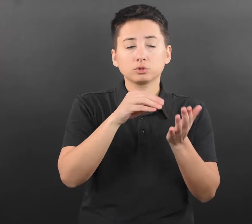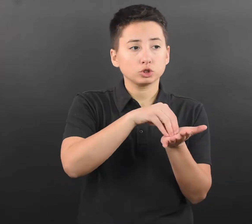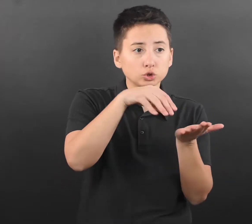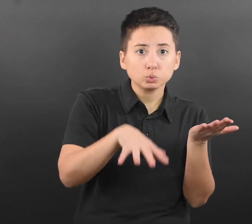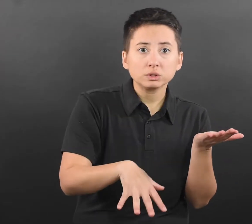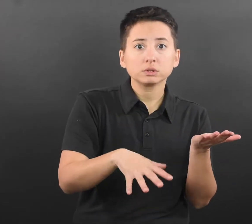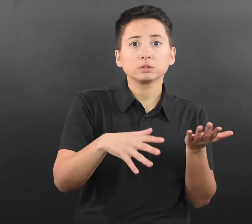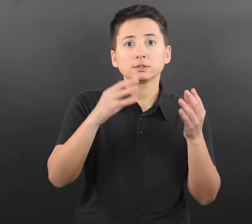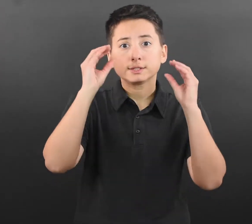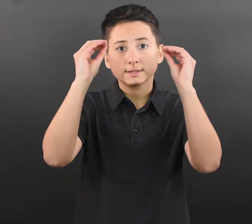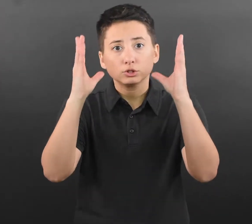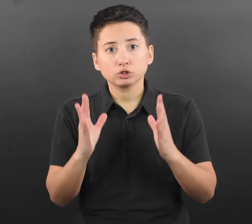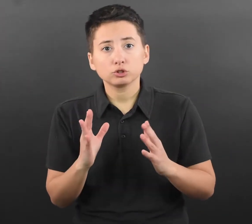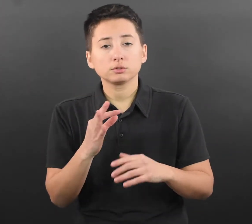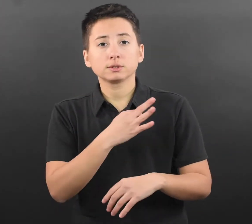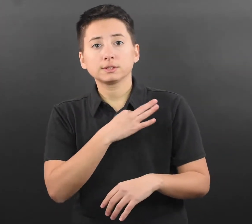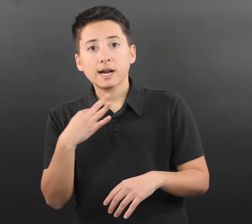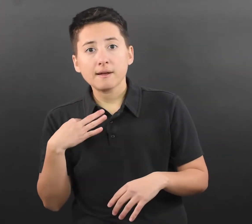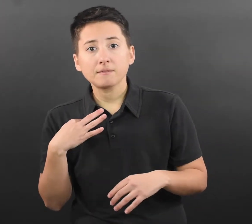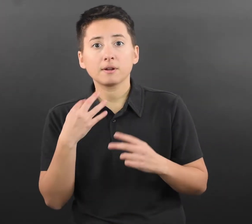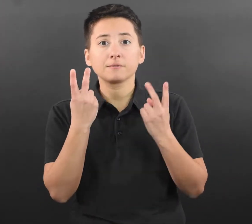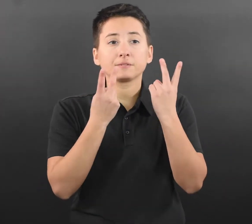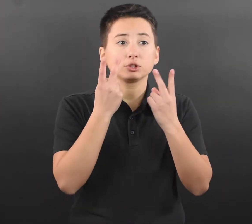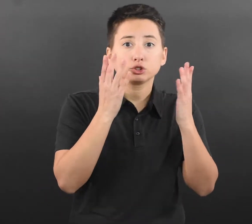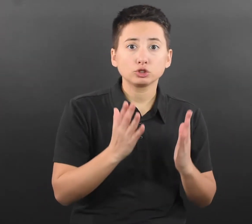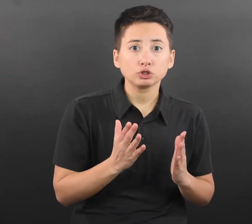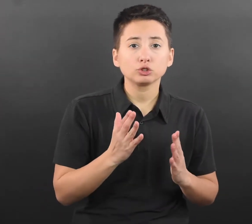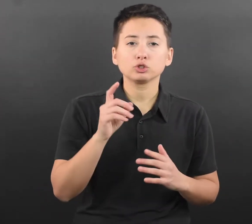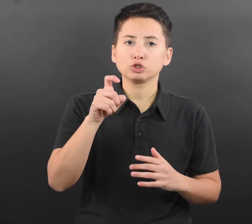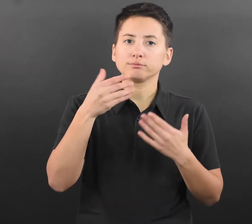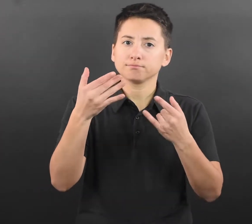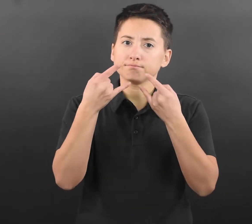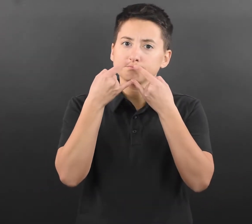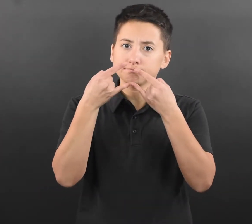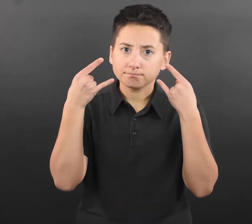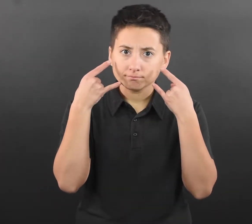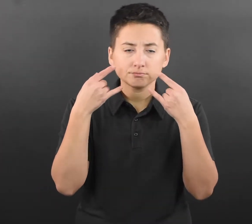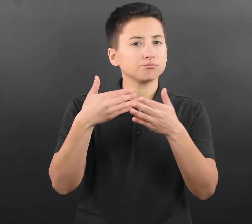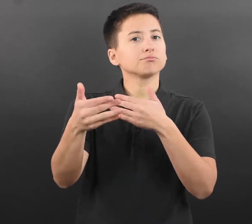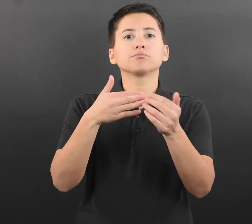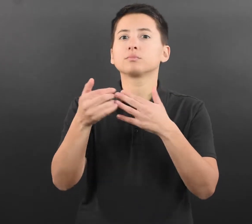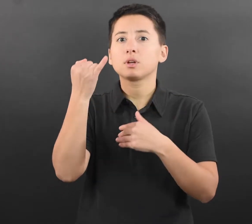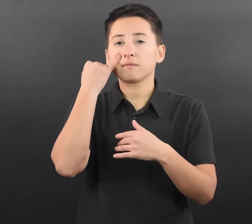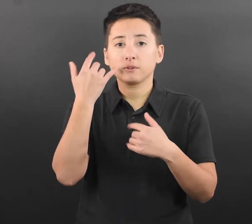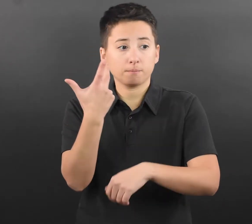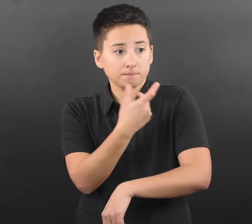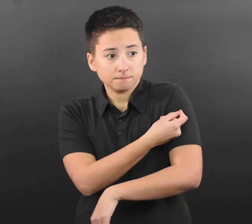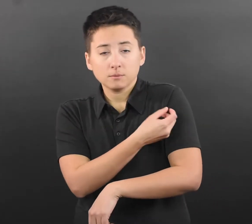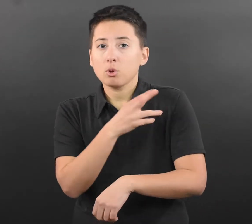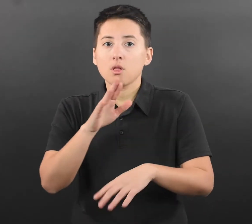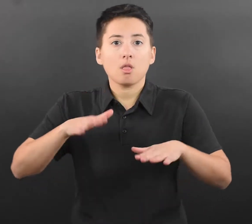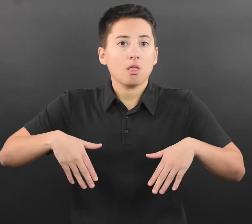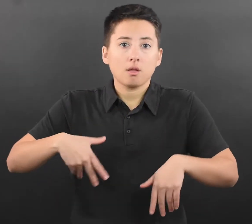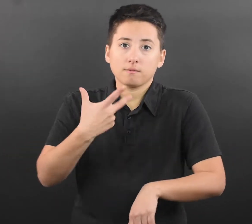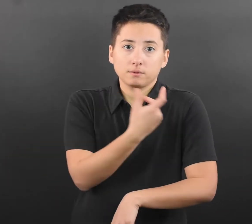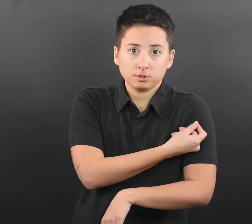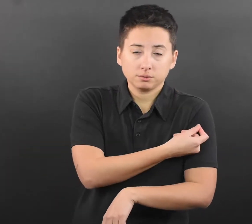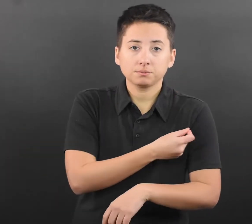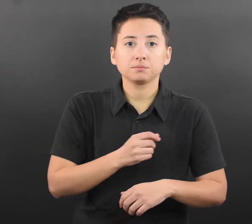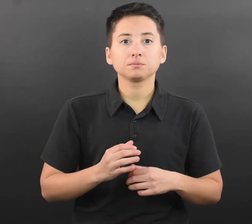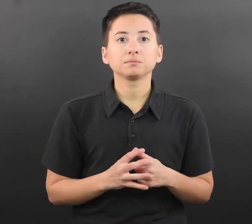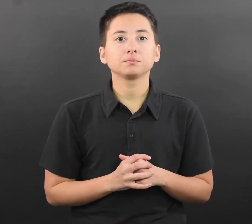regardless of vaccination status. • ▪ Schools should maintain at least